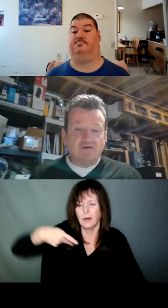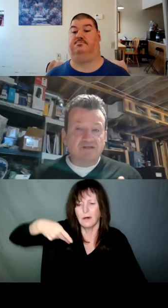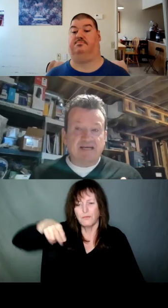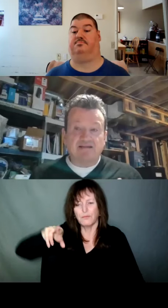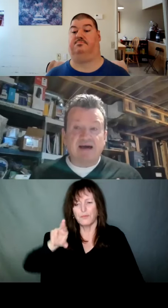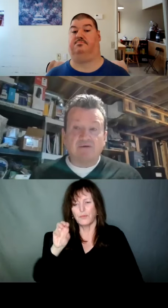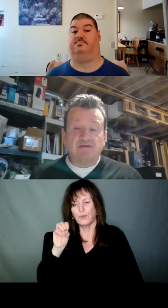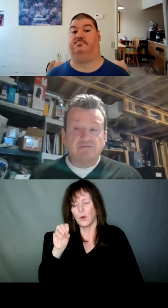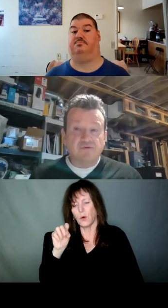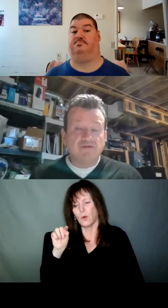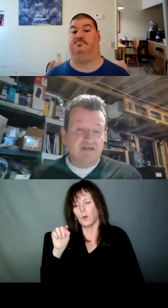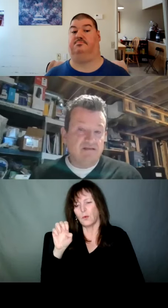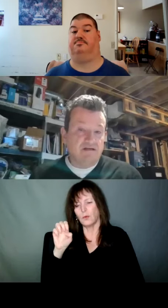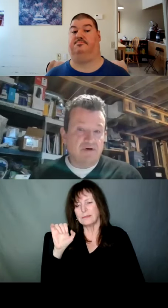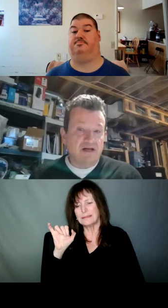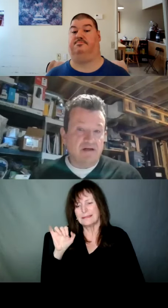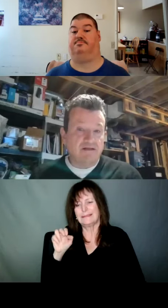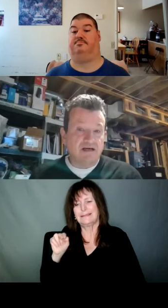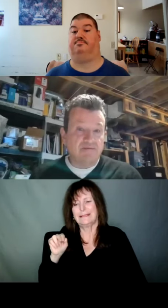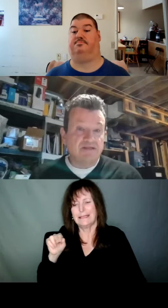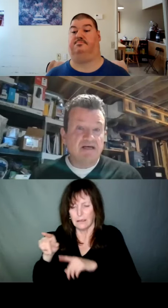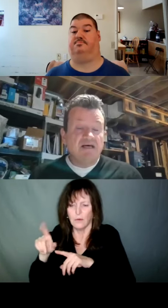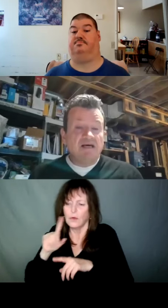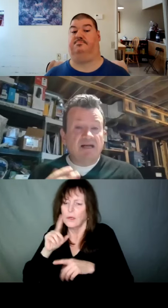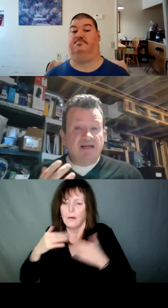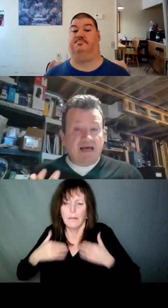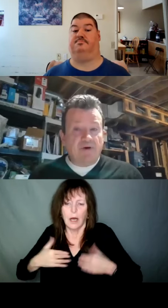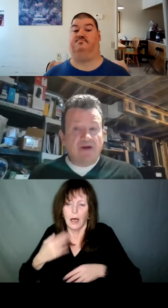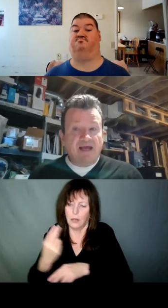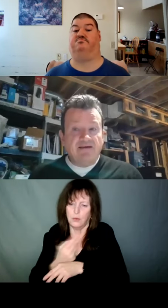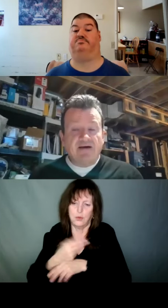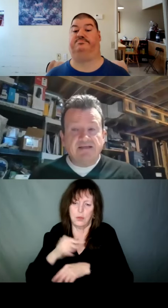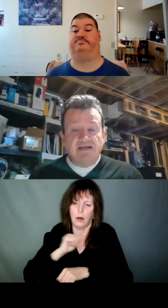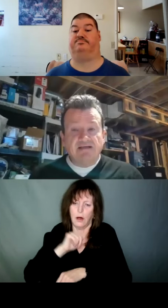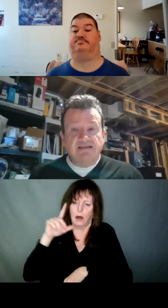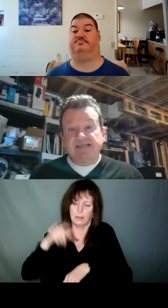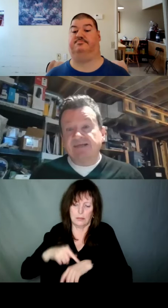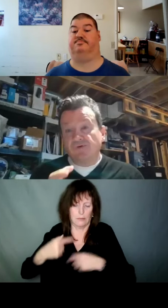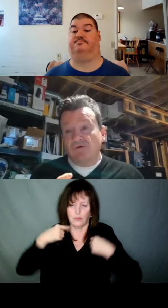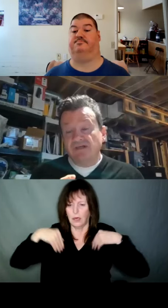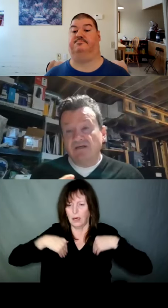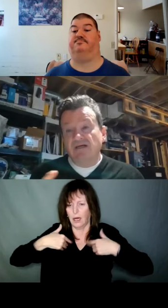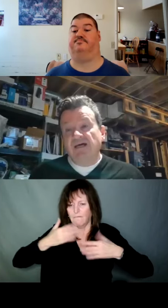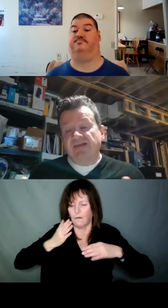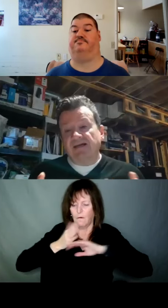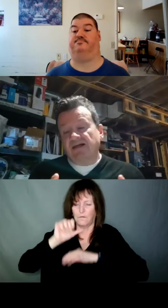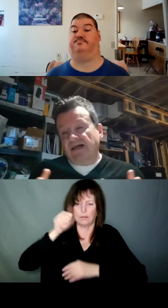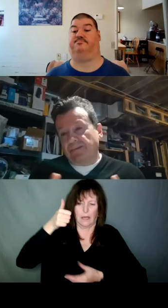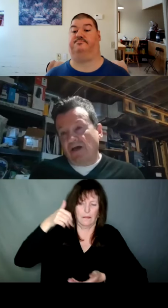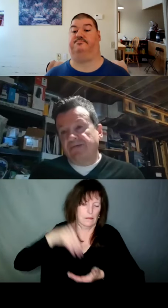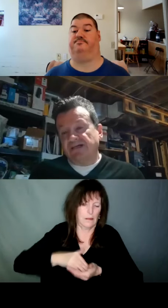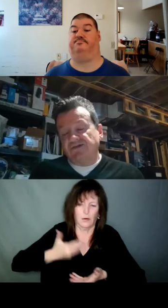differently and that they take a protein and a body uses proteins all the time , that's what keeps ourselves healthy and working